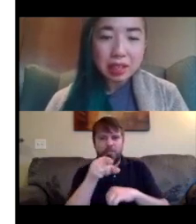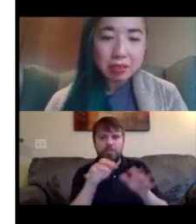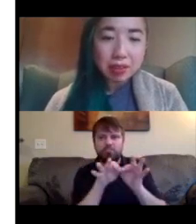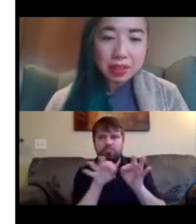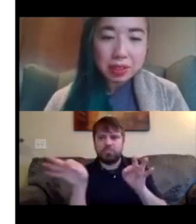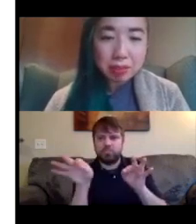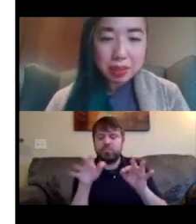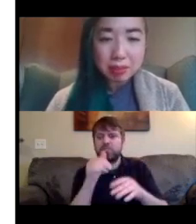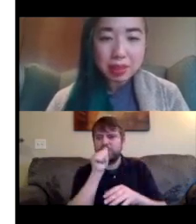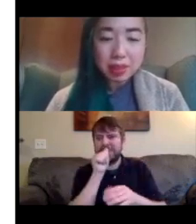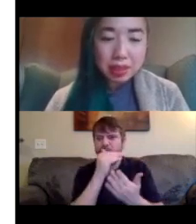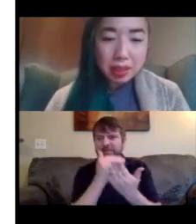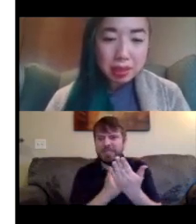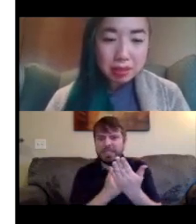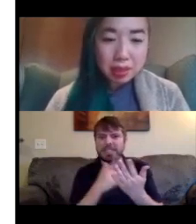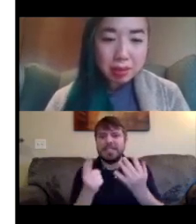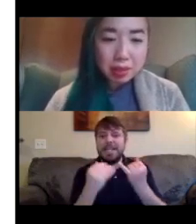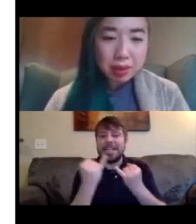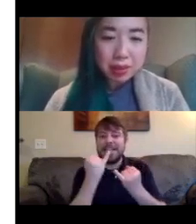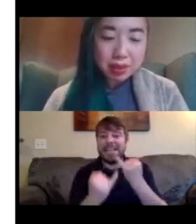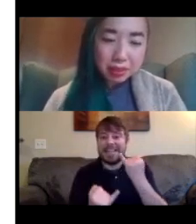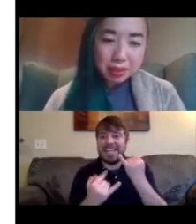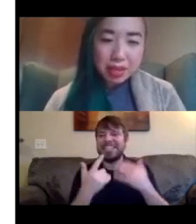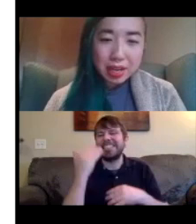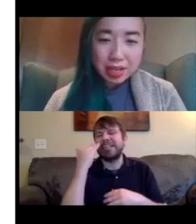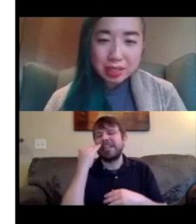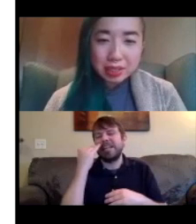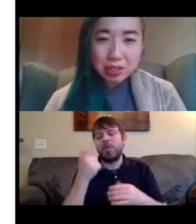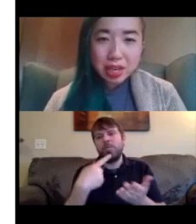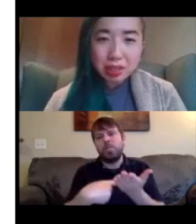for us to do because we, you know, talked about some heavy things today, is take